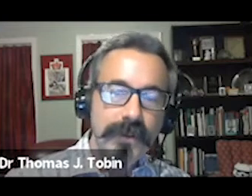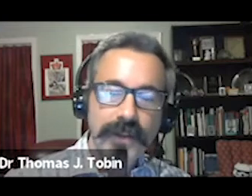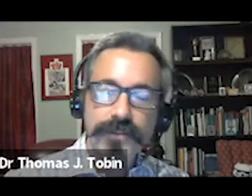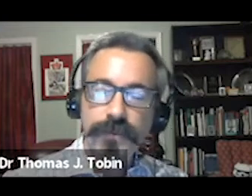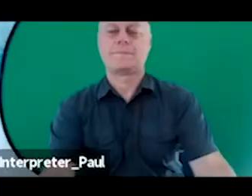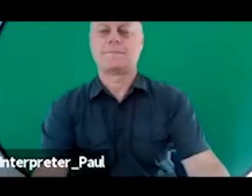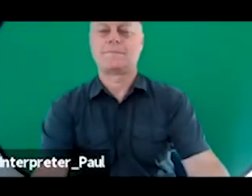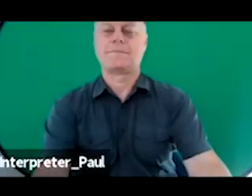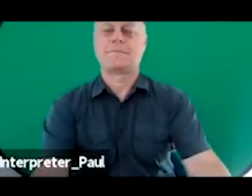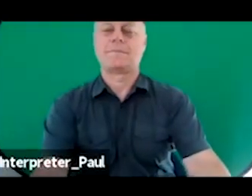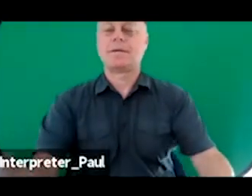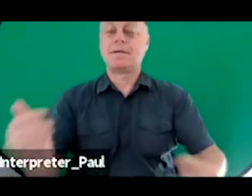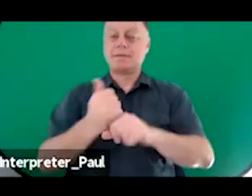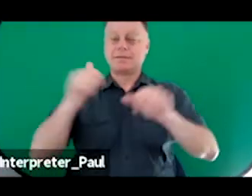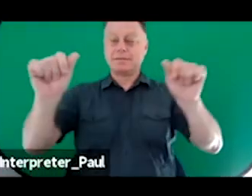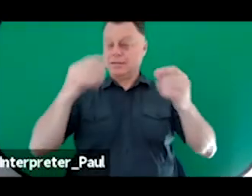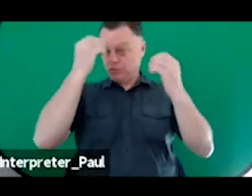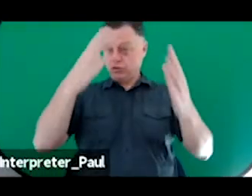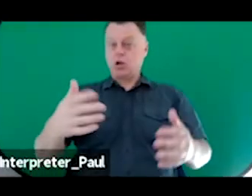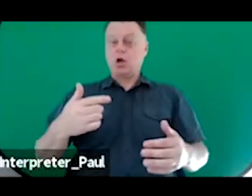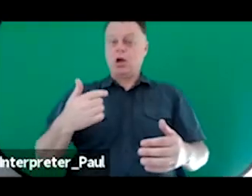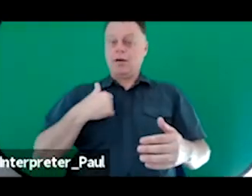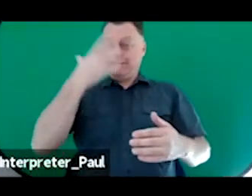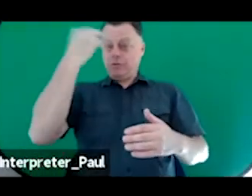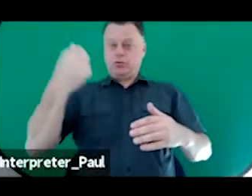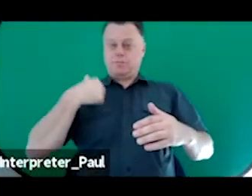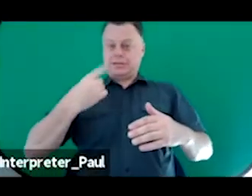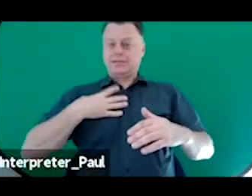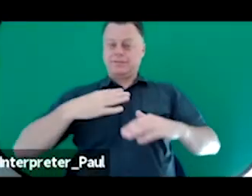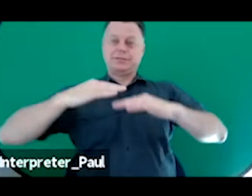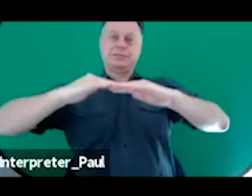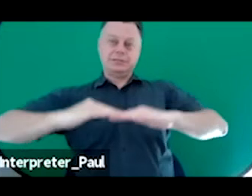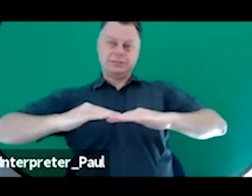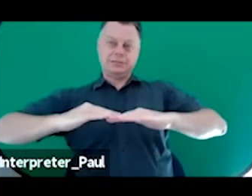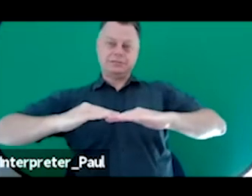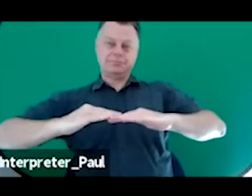On the screen is an image of me sitting in a chair and it's the title screen for the session called